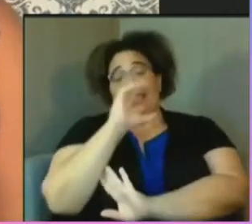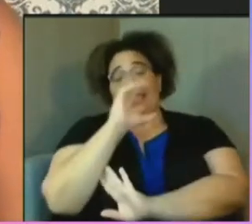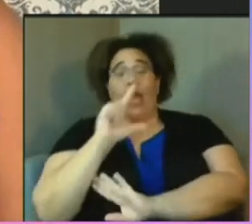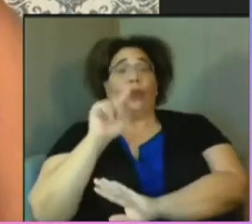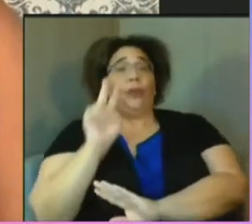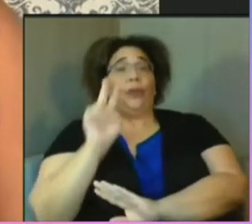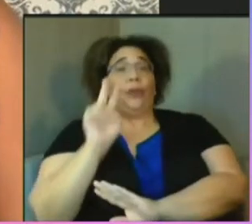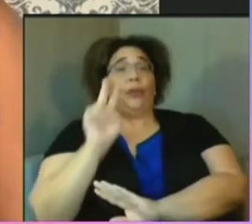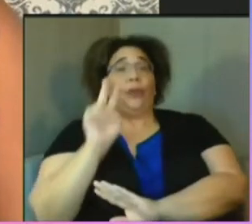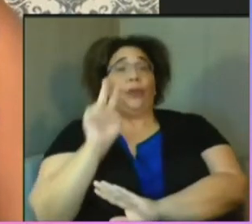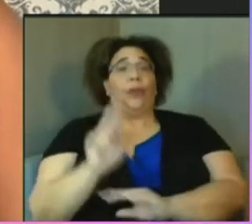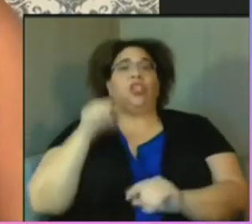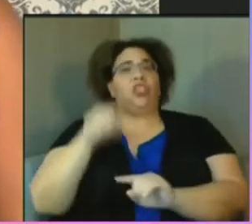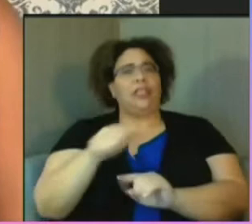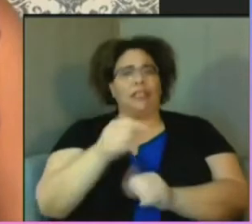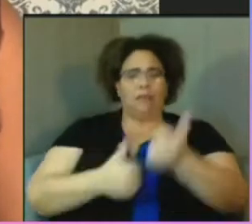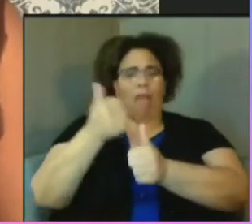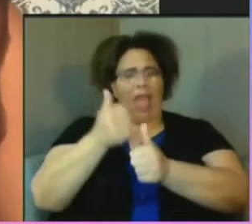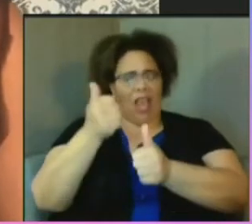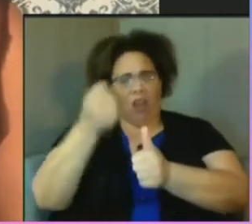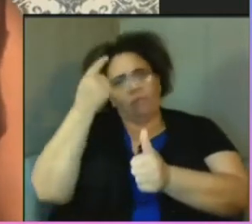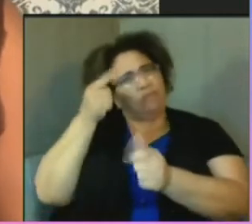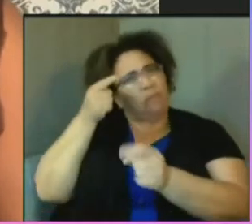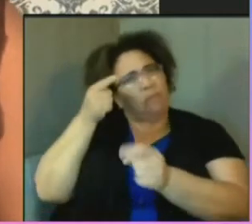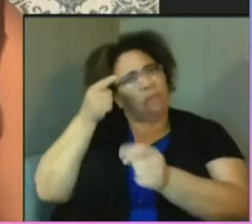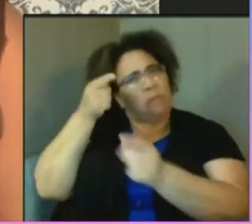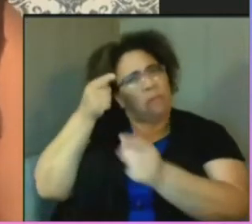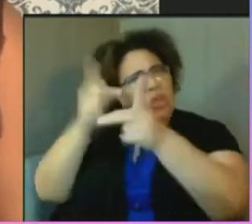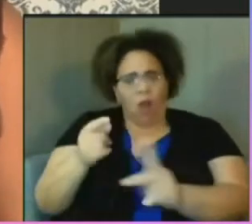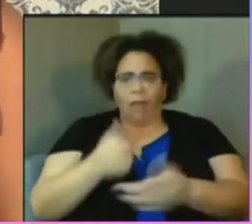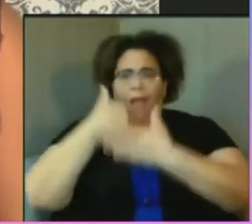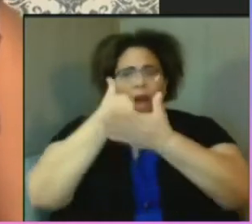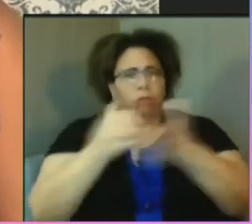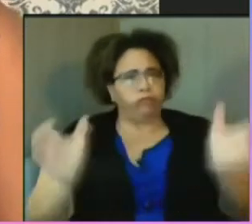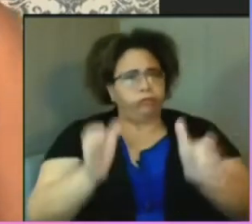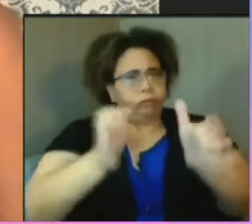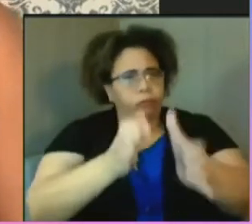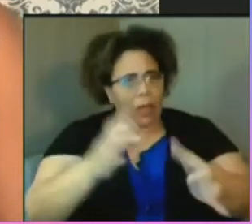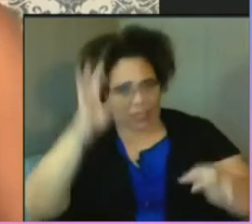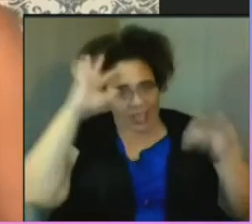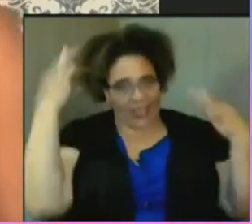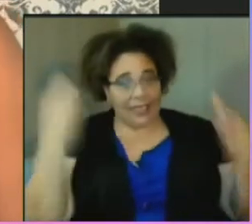behind the ruling recently. Amy Stevens was actually Chase's own client I think.